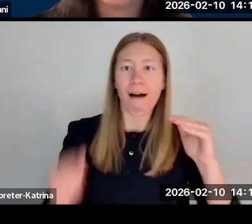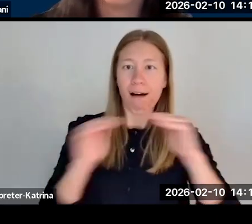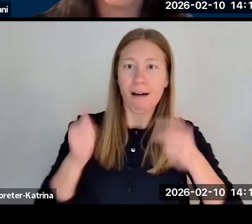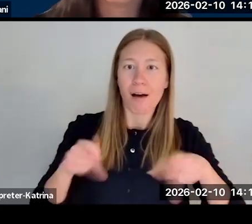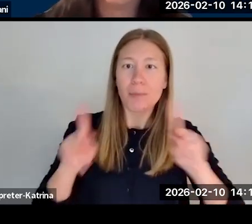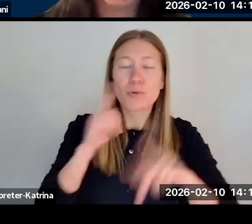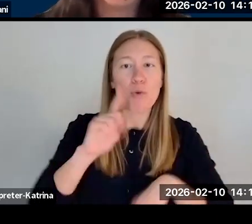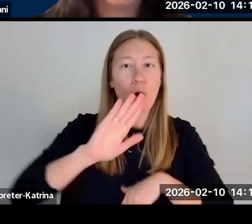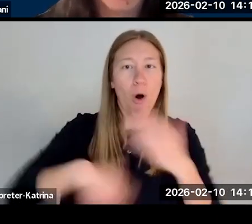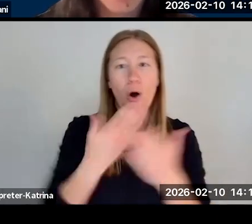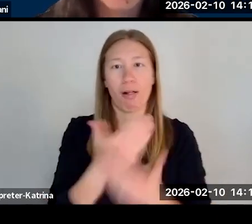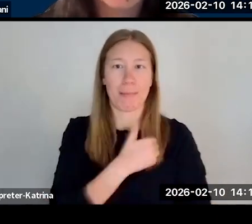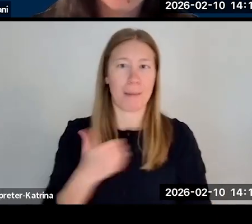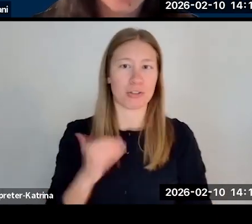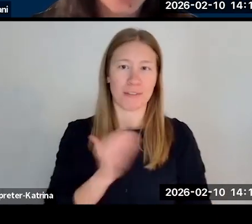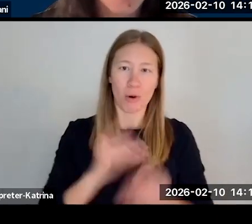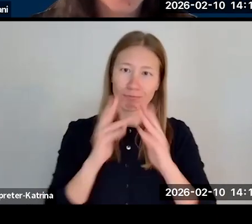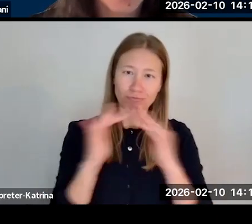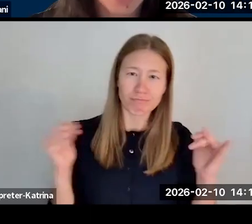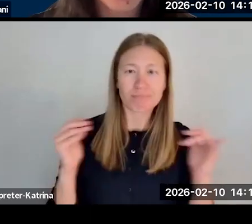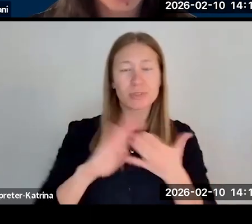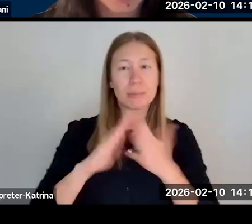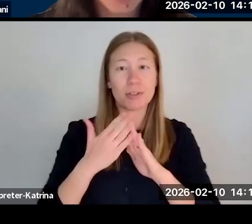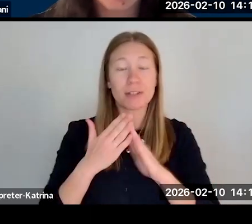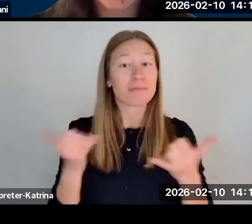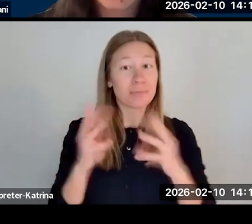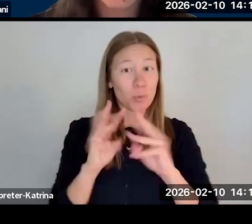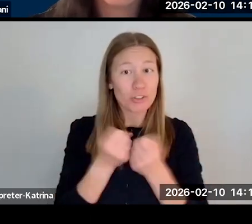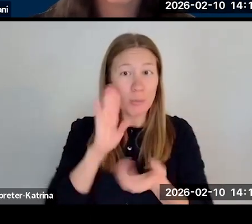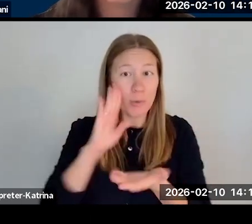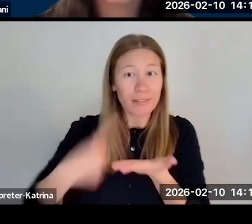of our diverse community. This workshop will cover a brief intro